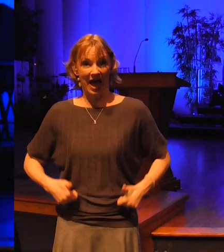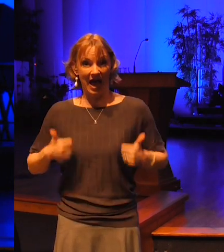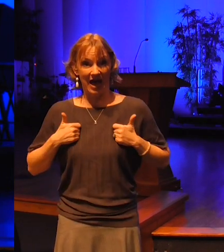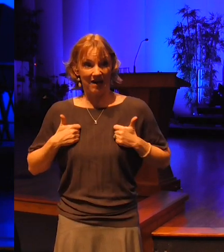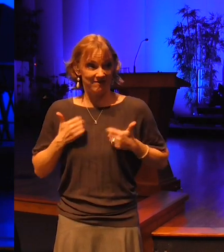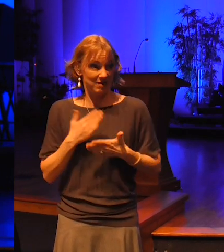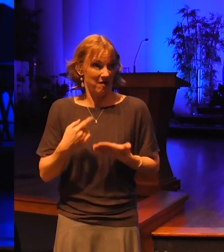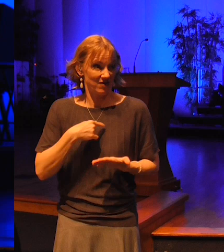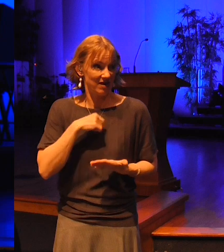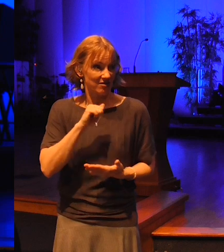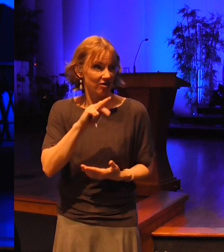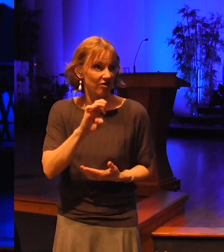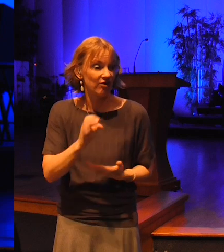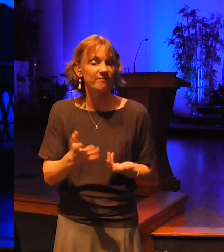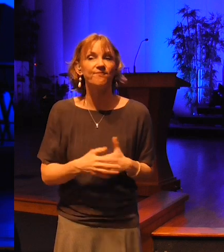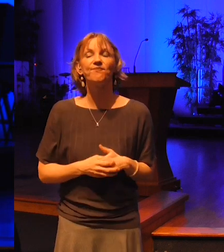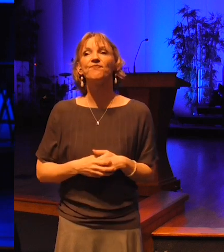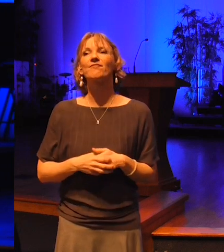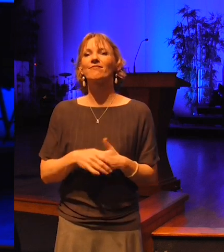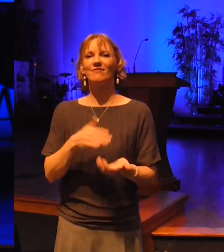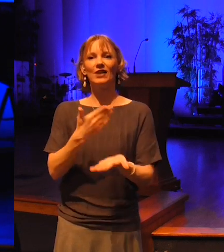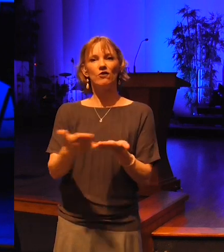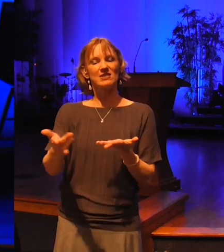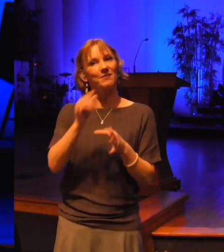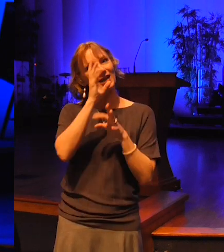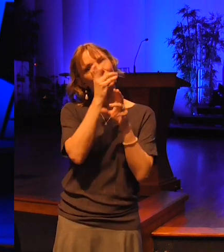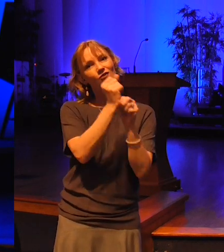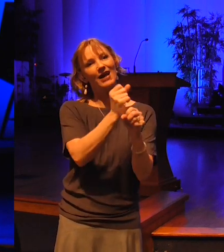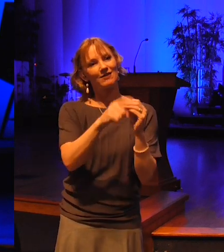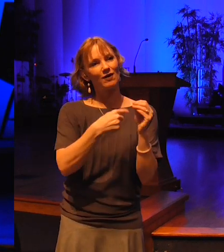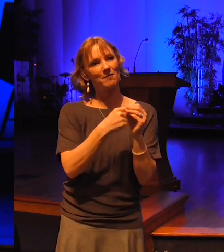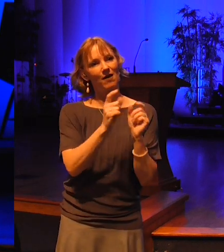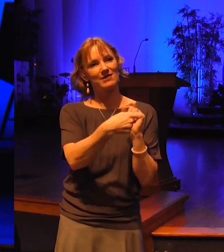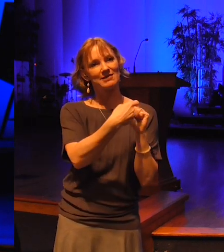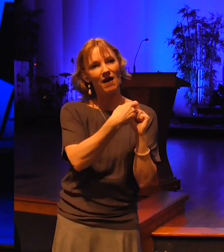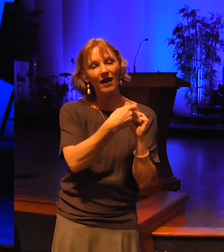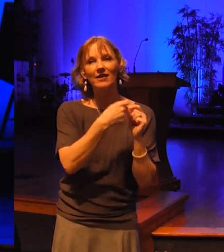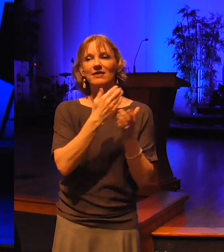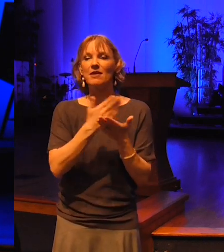there's something uh attractive about spite there's something that kind of tells us that